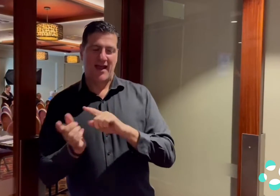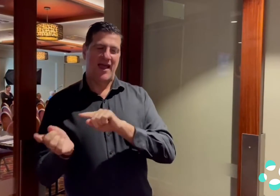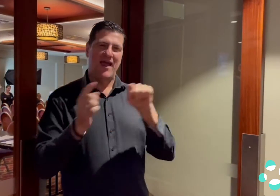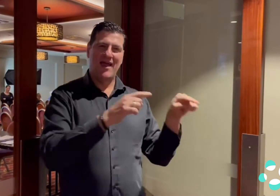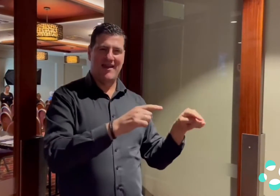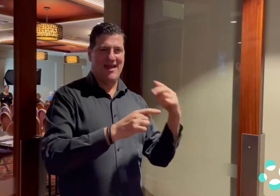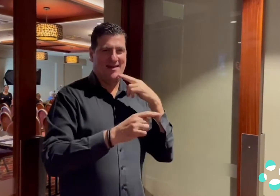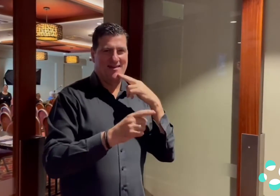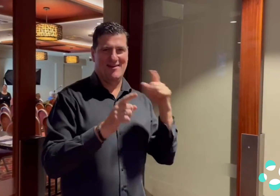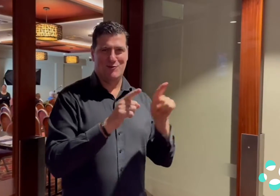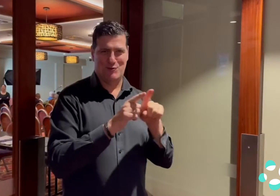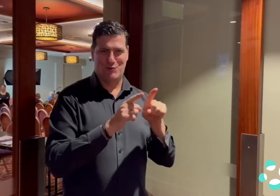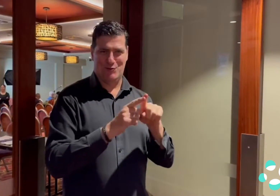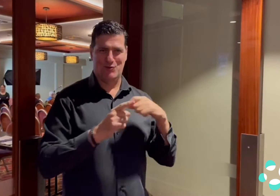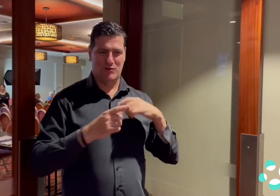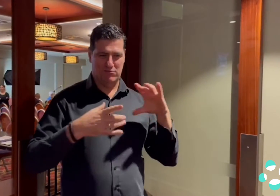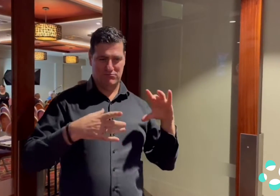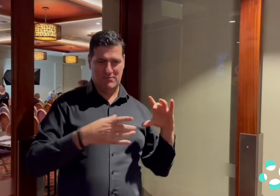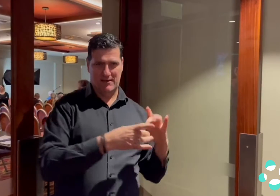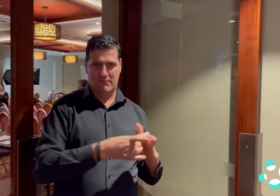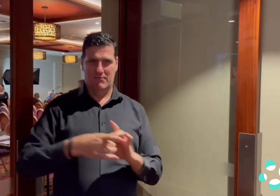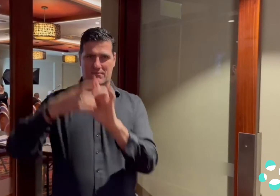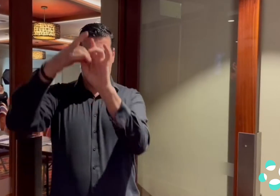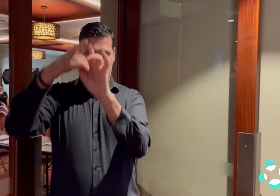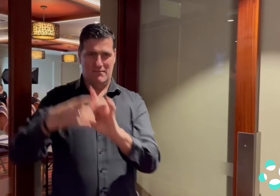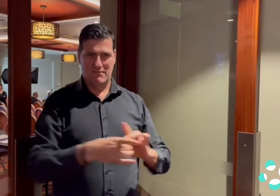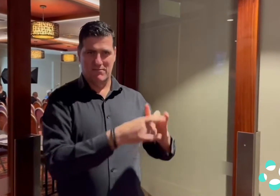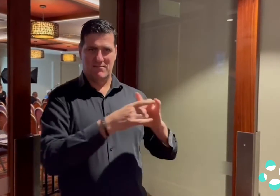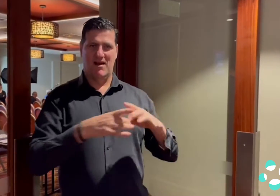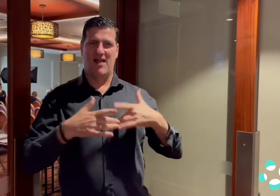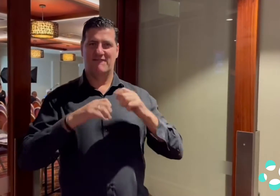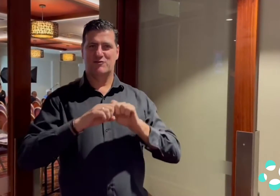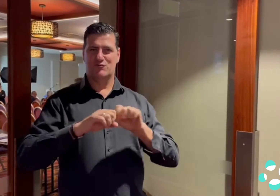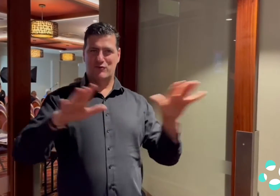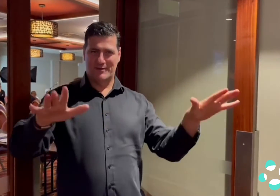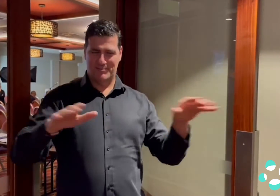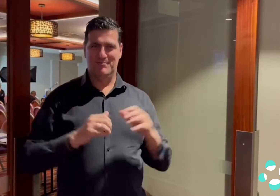and in Adelaide and we are all linking up via livestream.